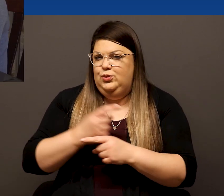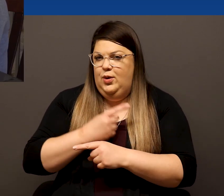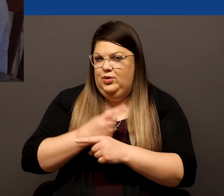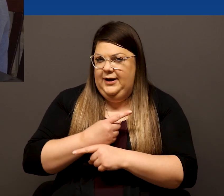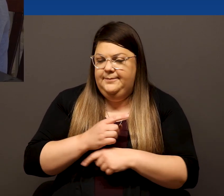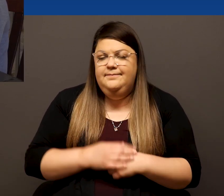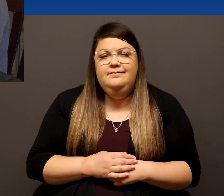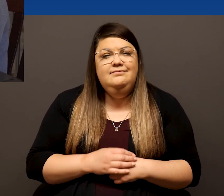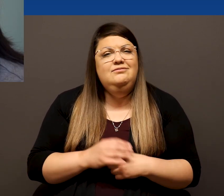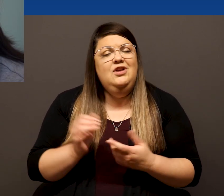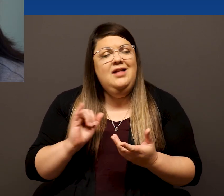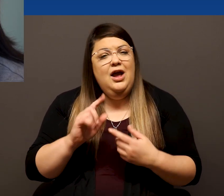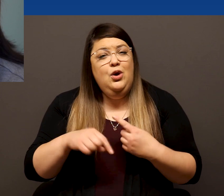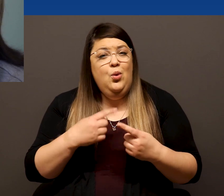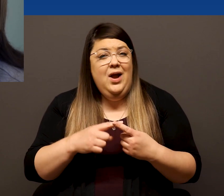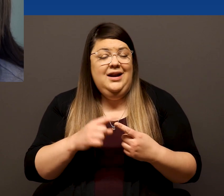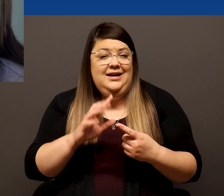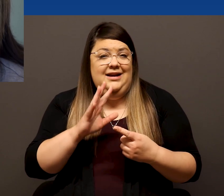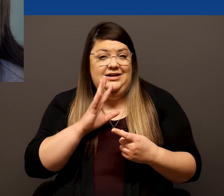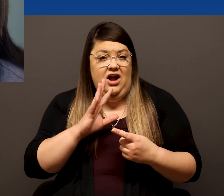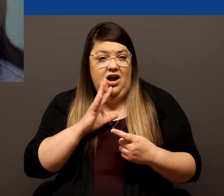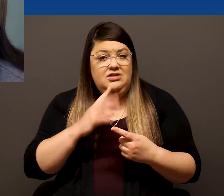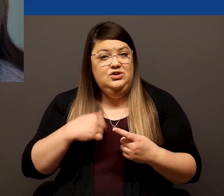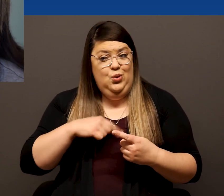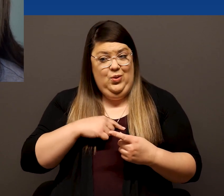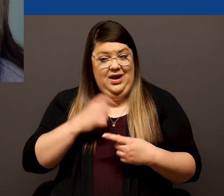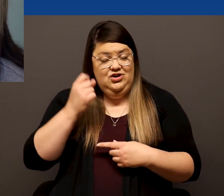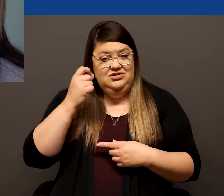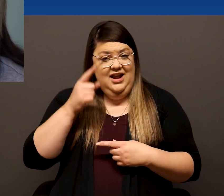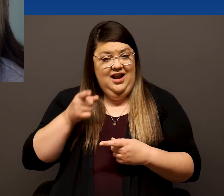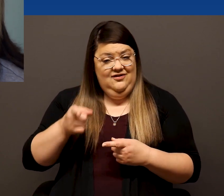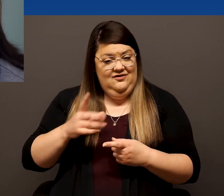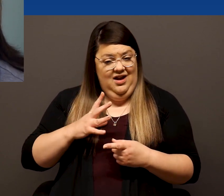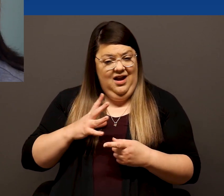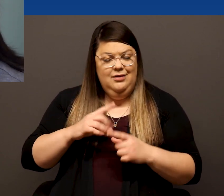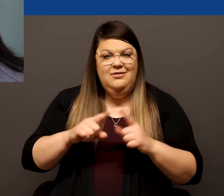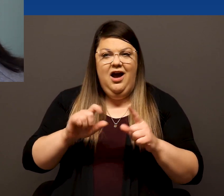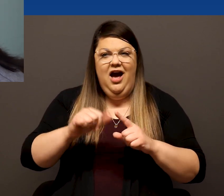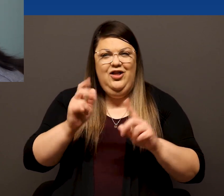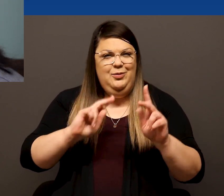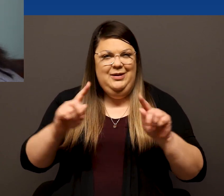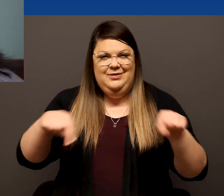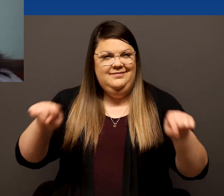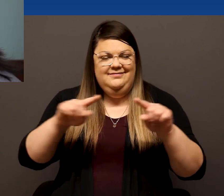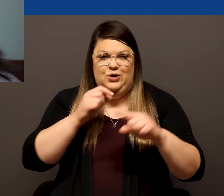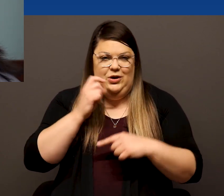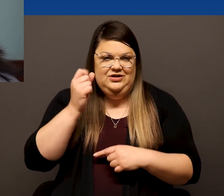Like when he talks, we can understand him but maybe other people around us aren't understanding what he's saying,